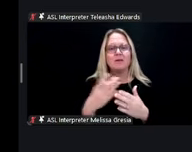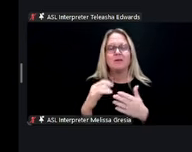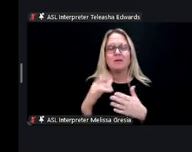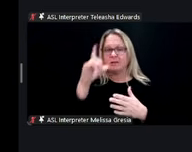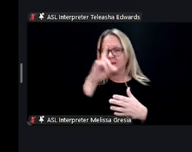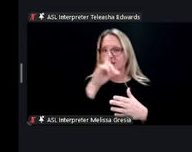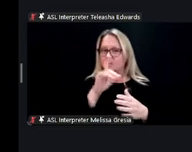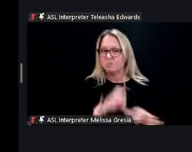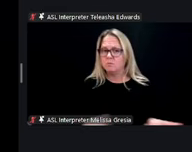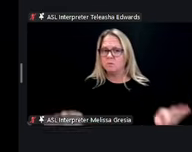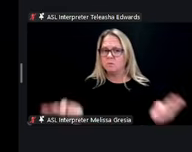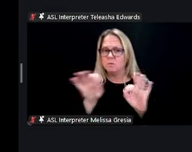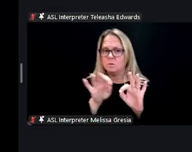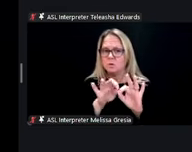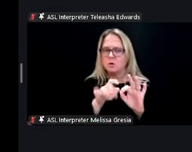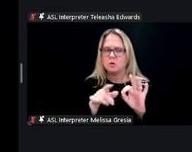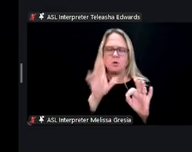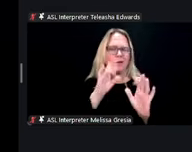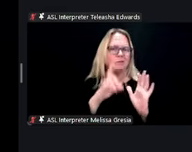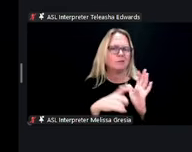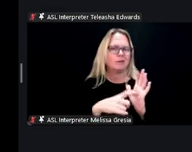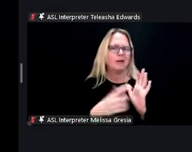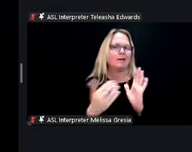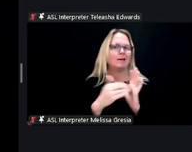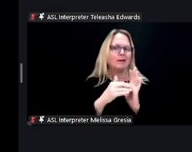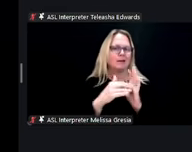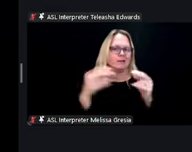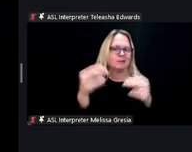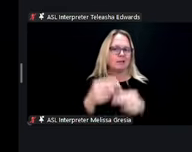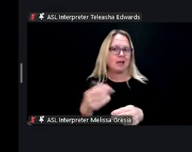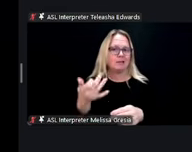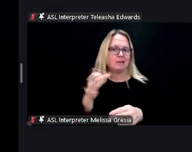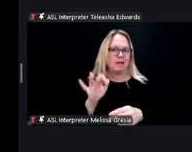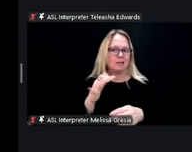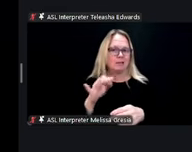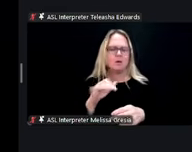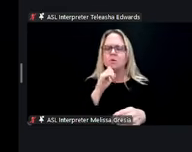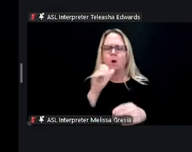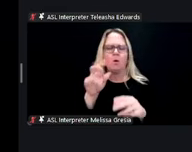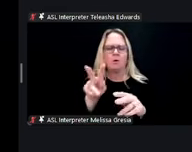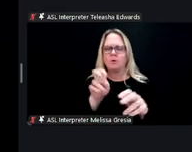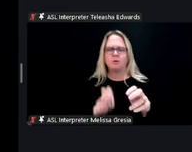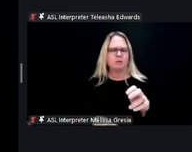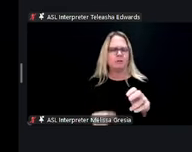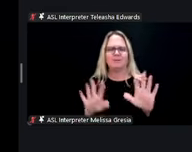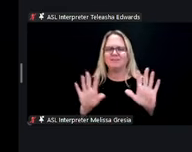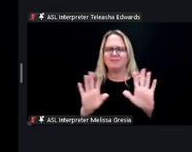see it again on slide 19 when we go there. Don't advance there. But one of the things that's really